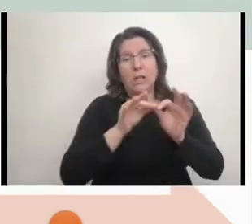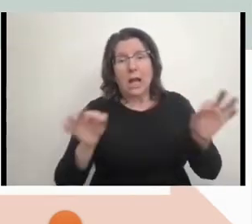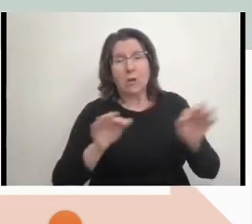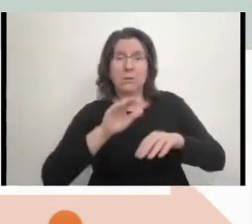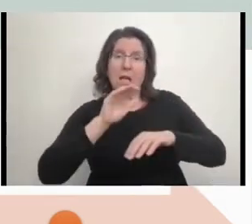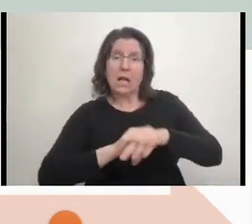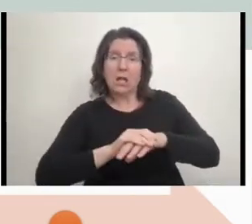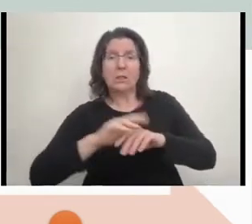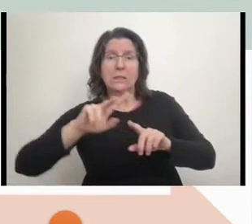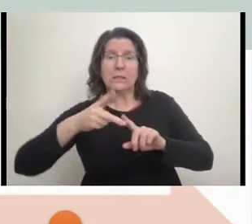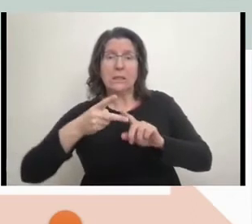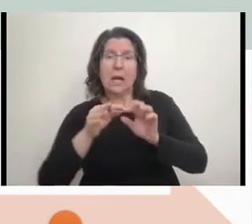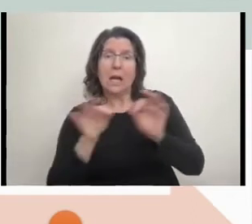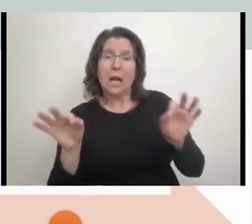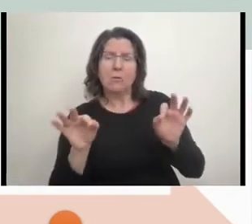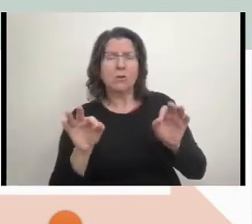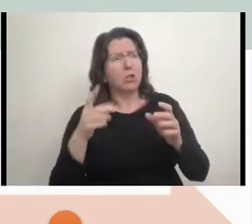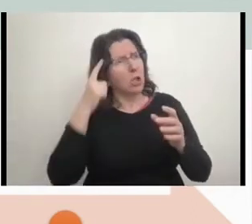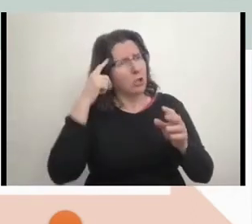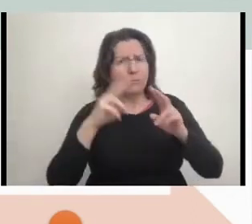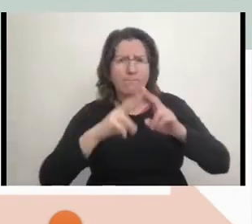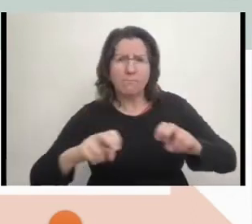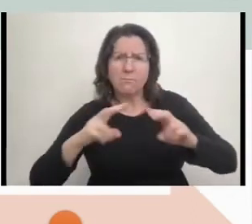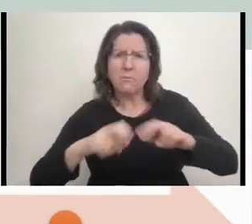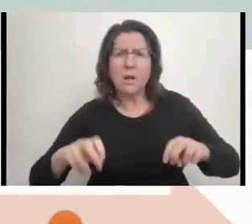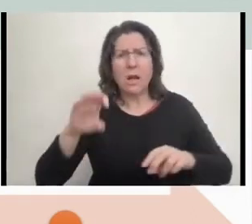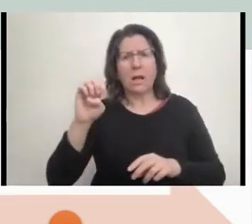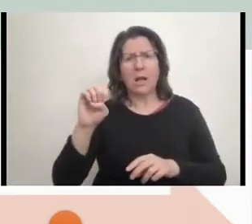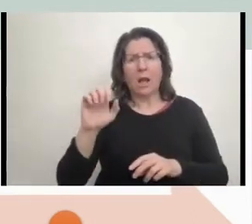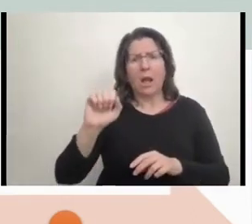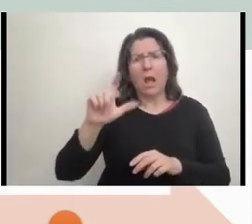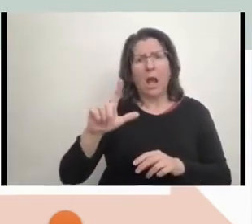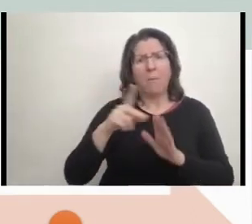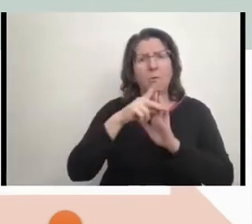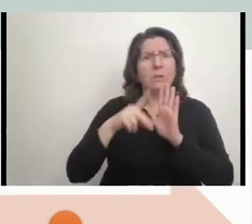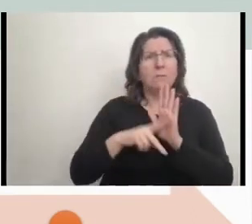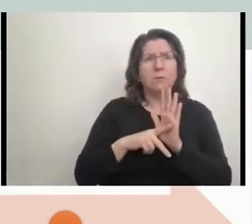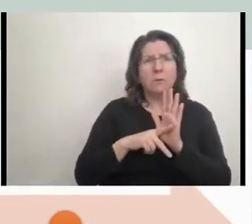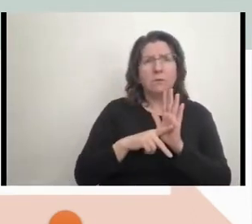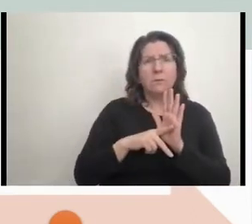English the 'additional' language for deaf students.